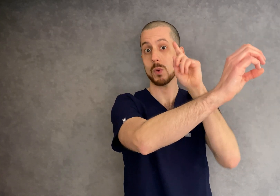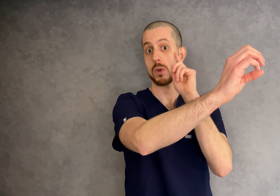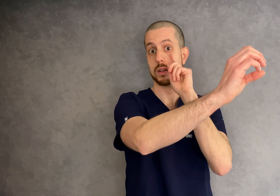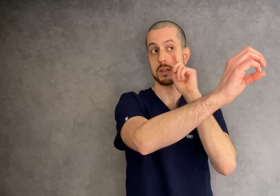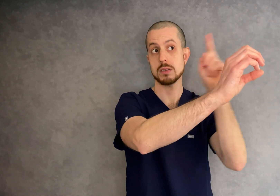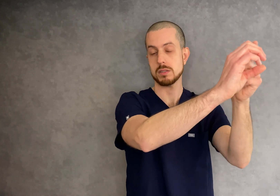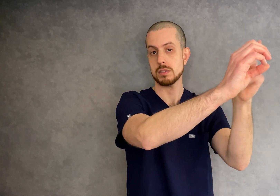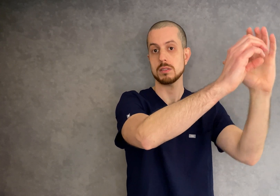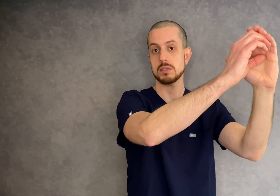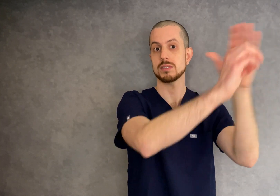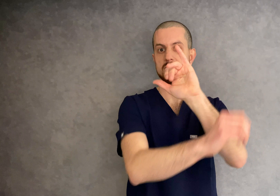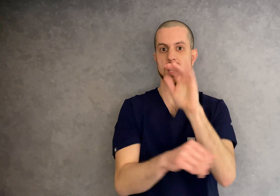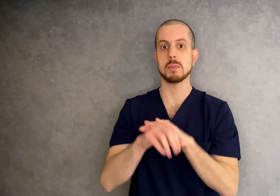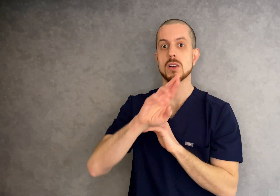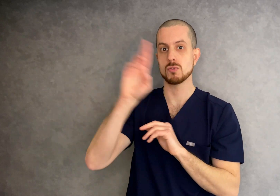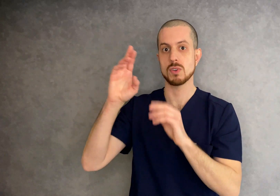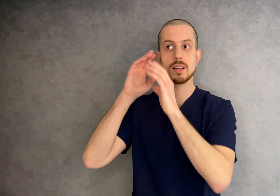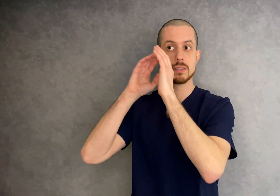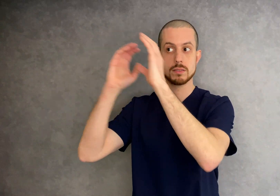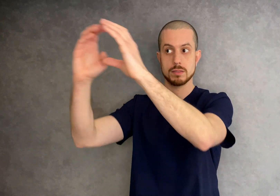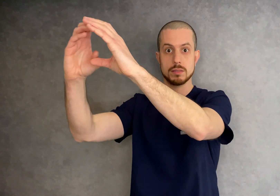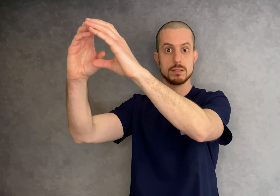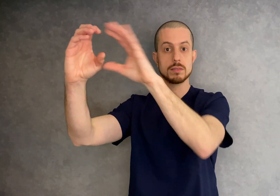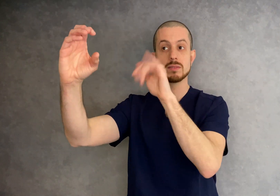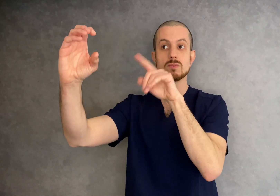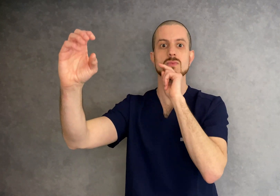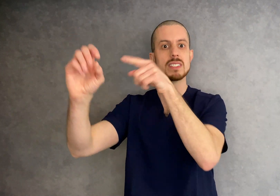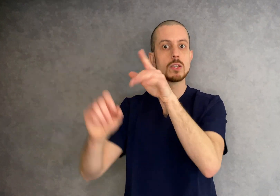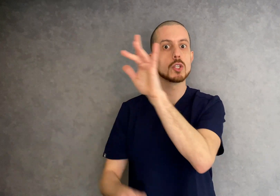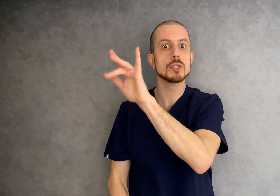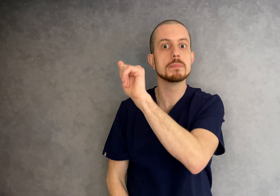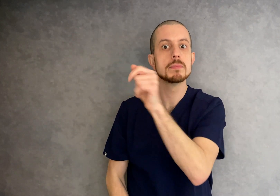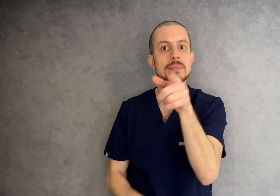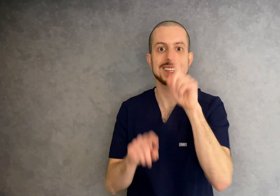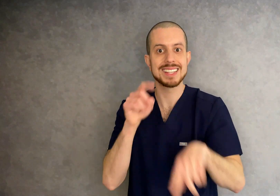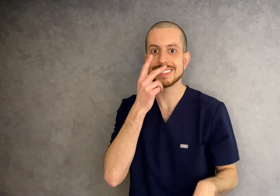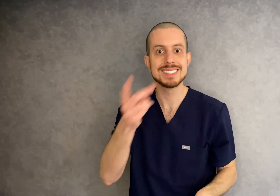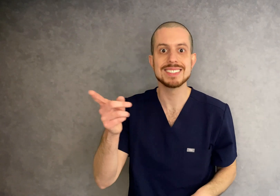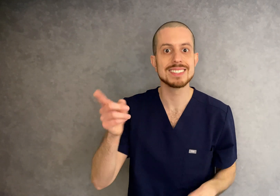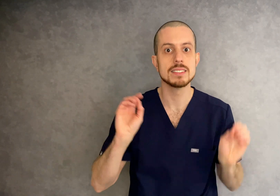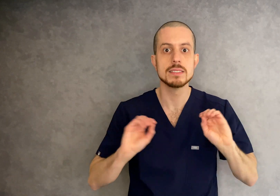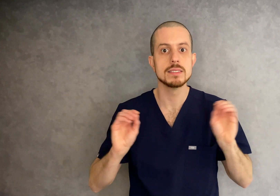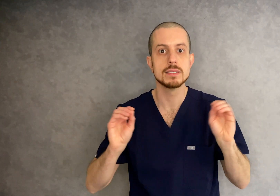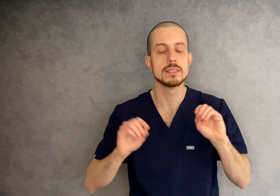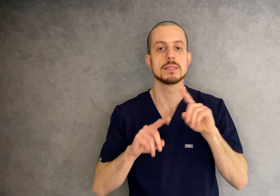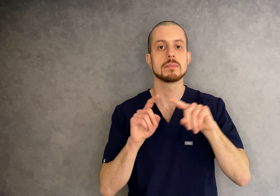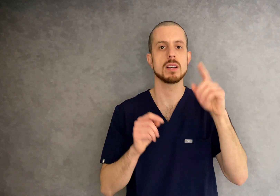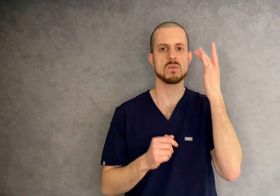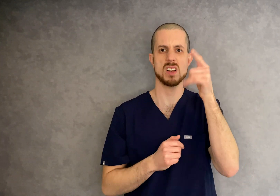That's for the left eye. It's the same on the right side. You actually cannot see anything in that space!